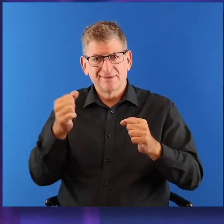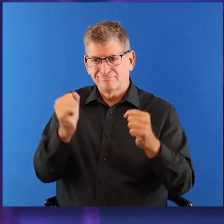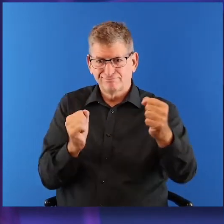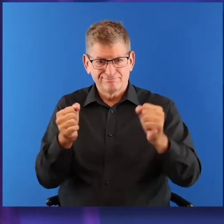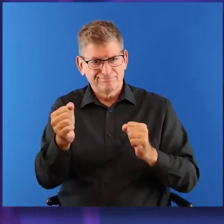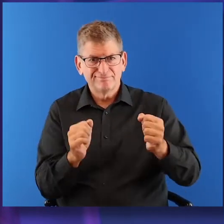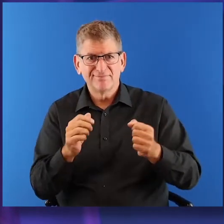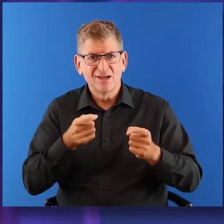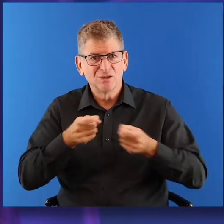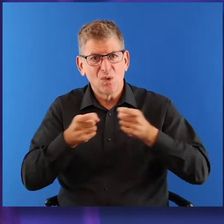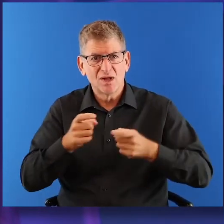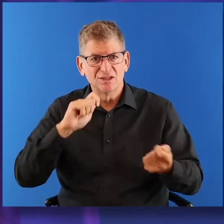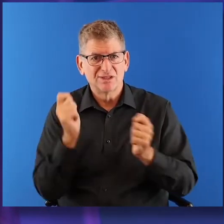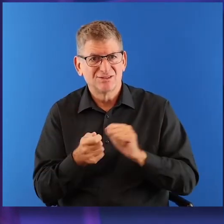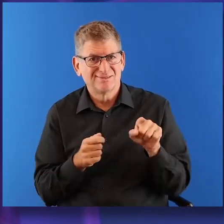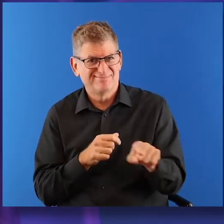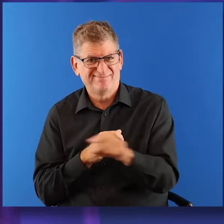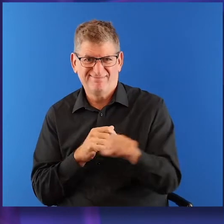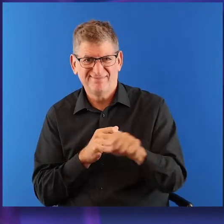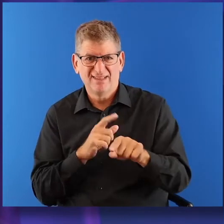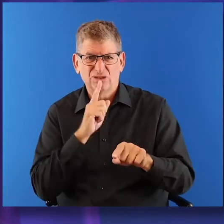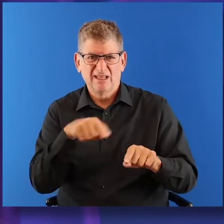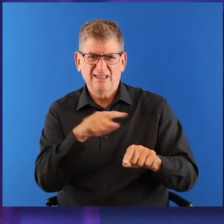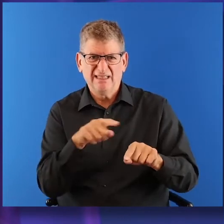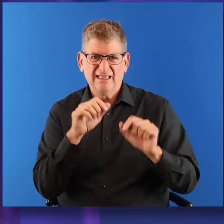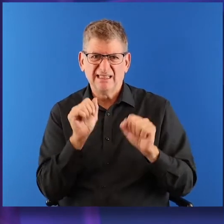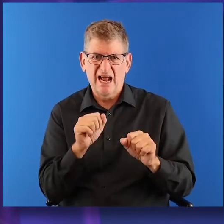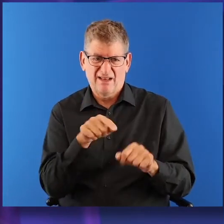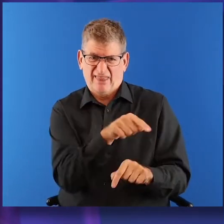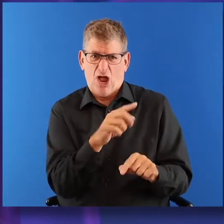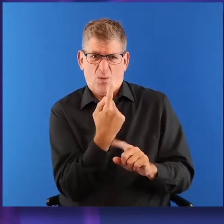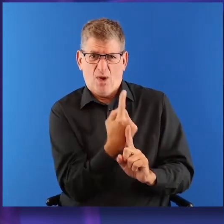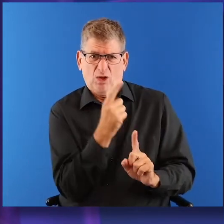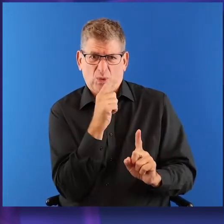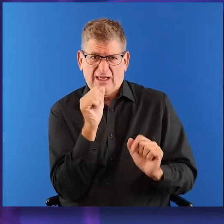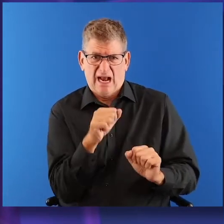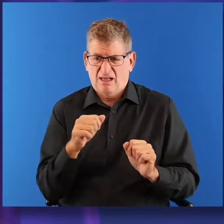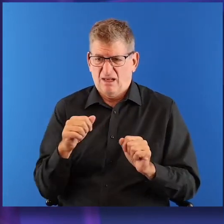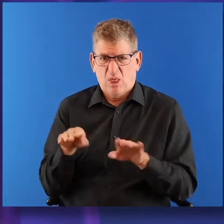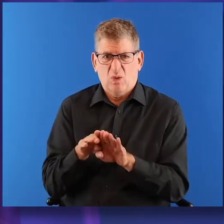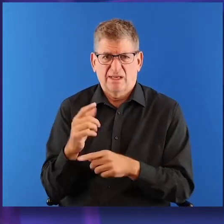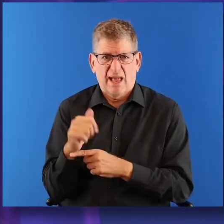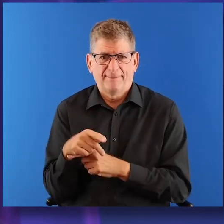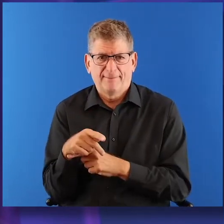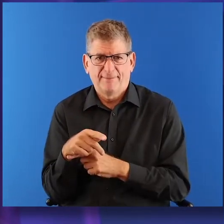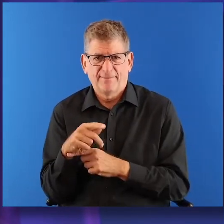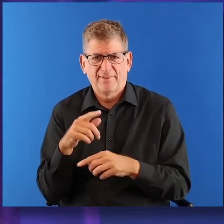Like they really are the ones that can close the gap when it comes to talking with their community members about